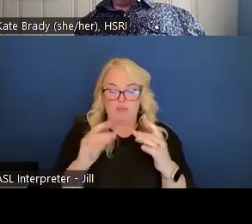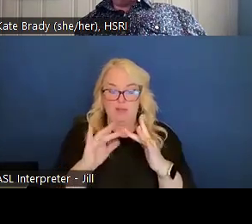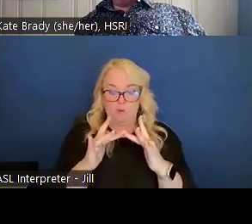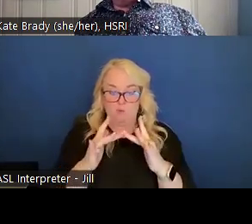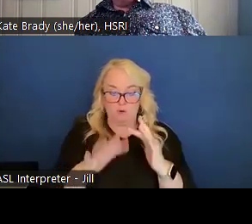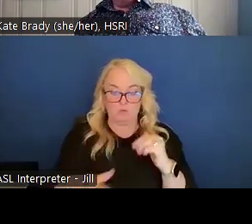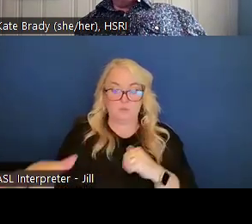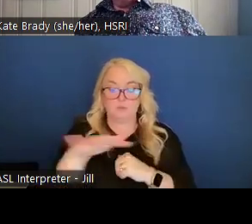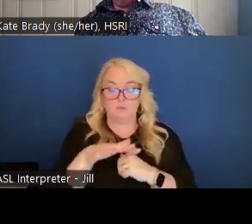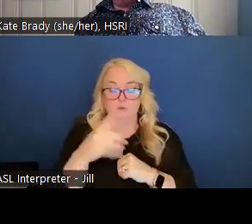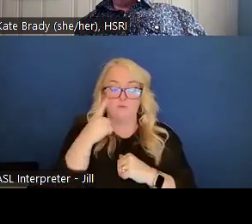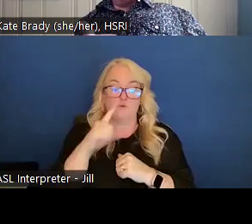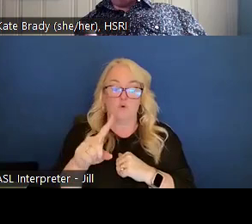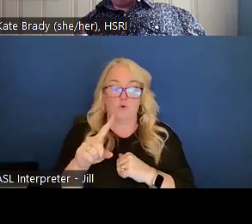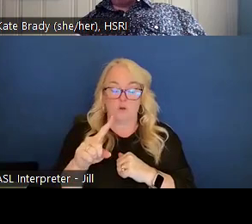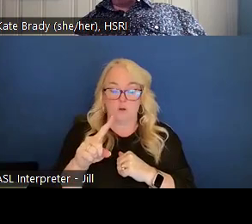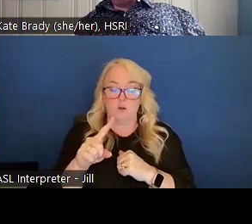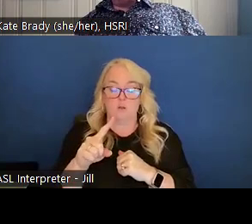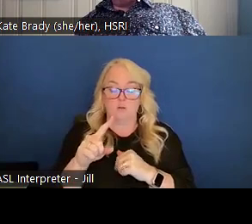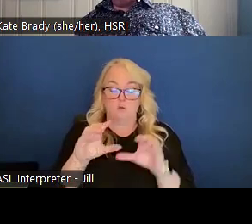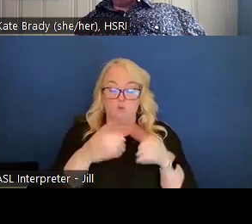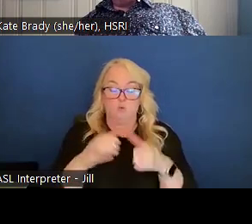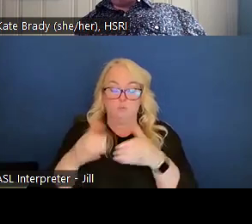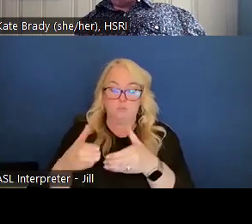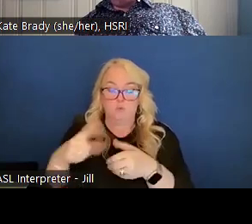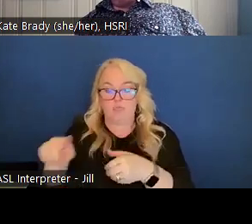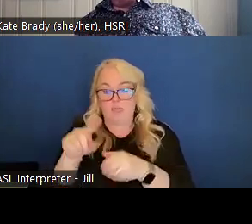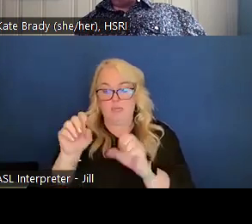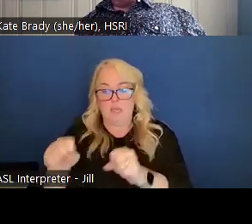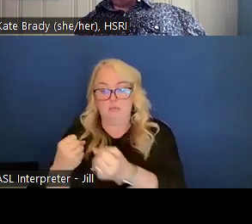coalitions such that they can be supportive of one another in